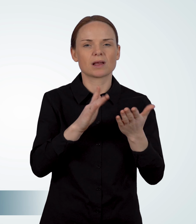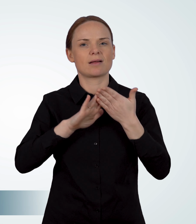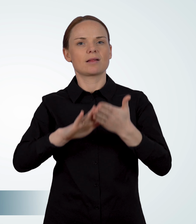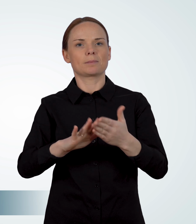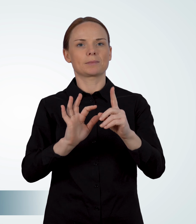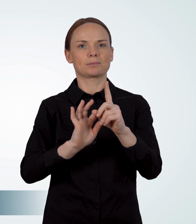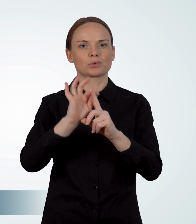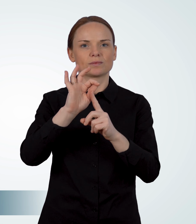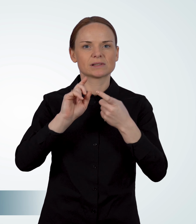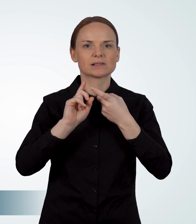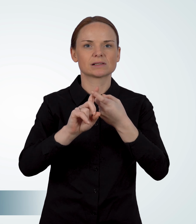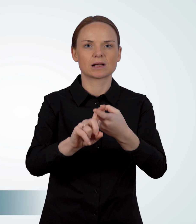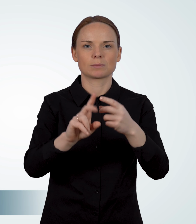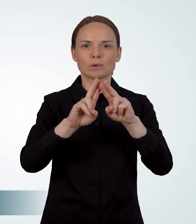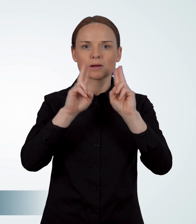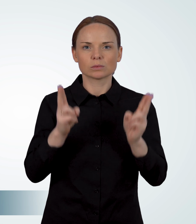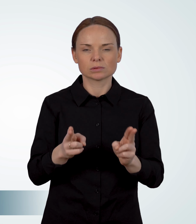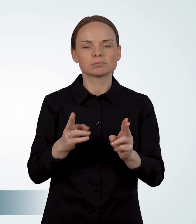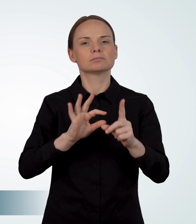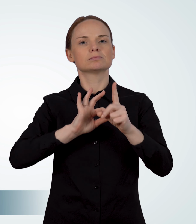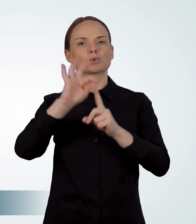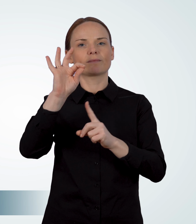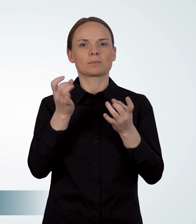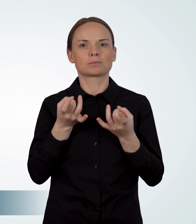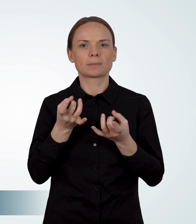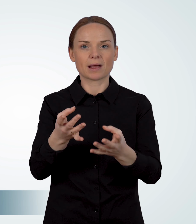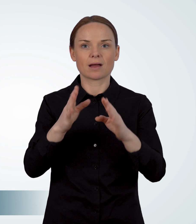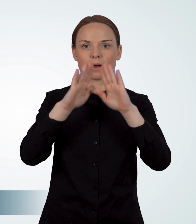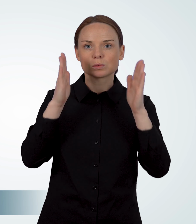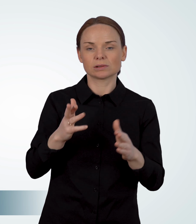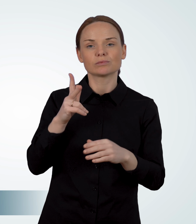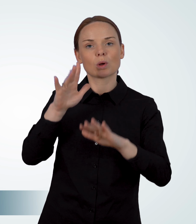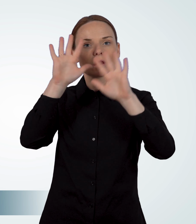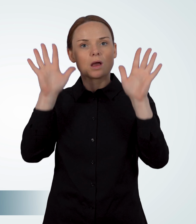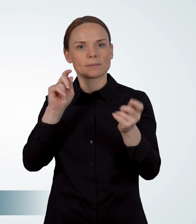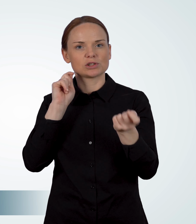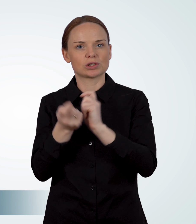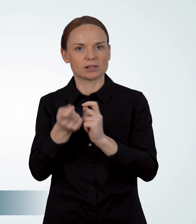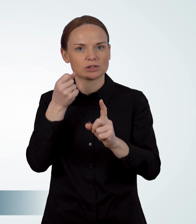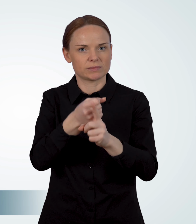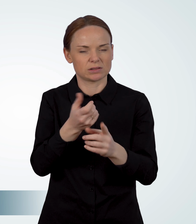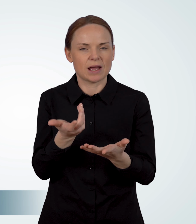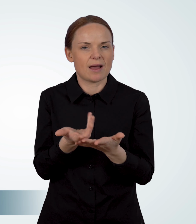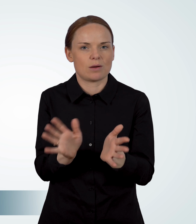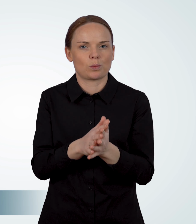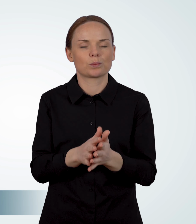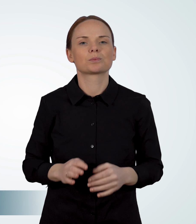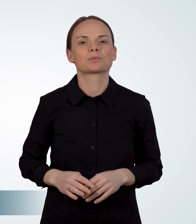help to improve sustainable housing and better prepare housing for the effects of climate change?